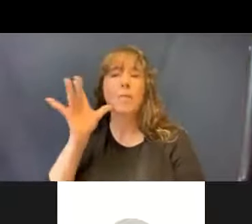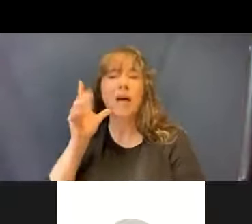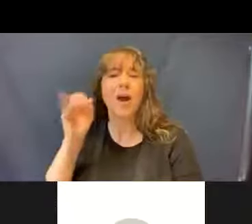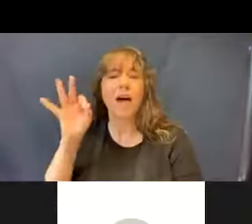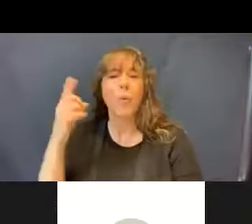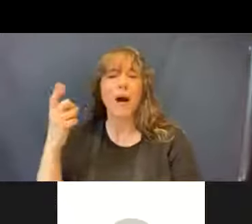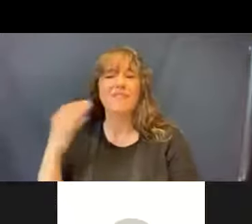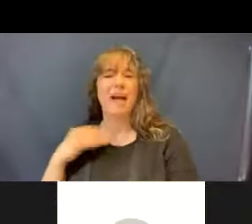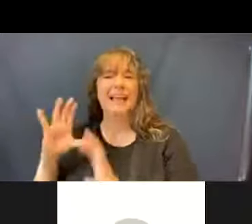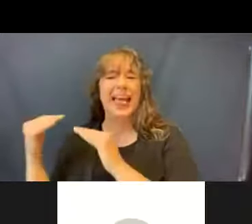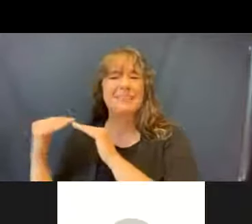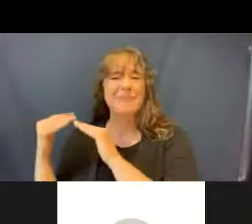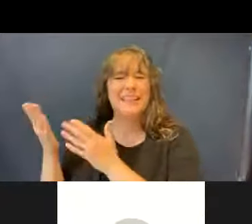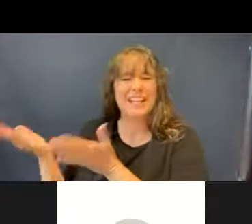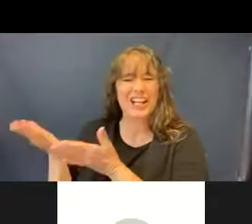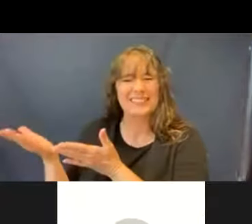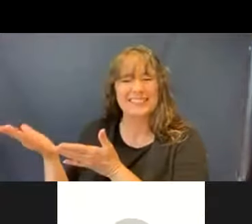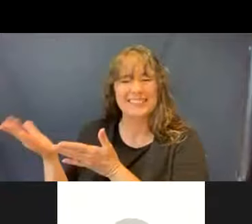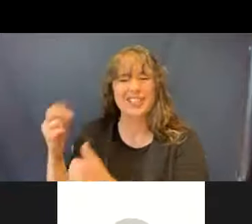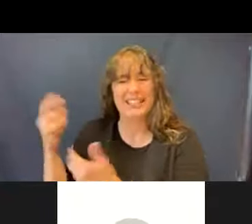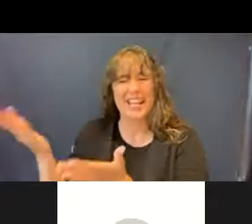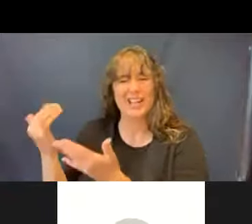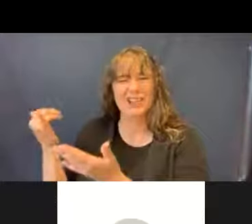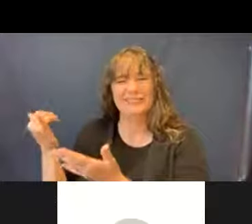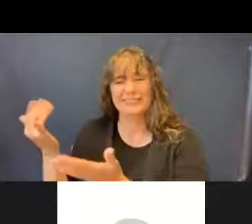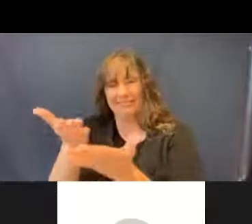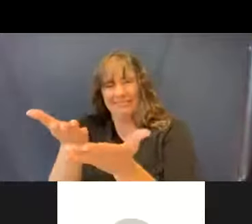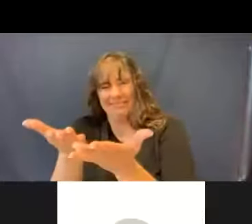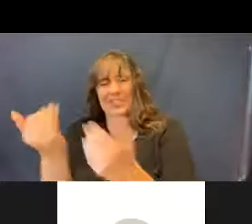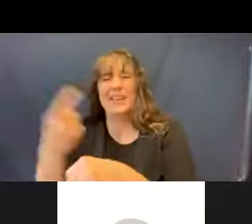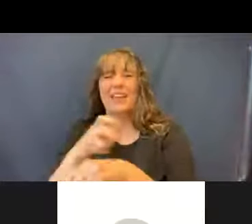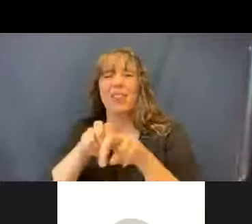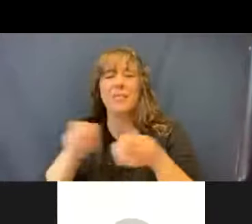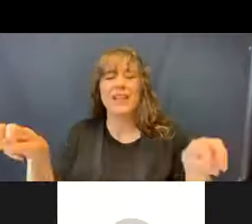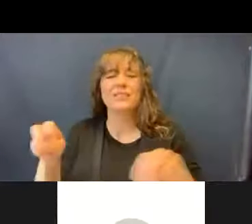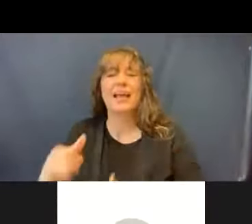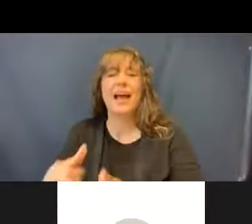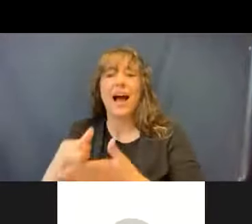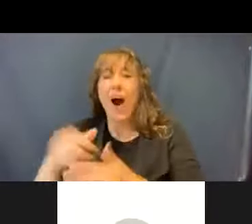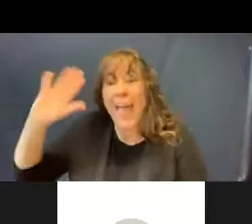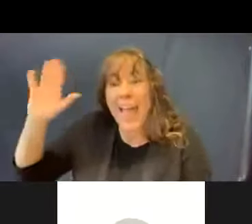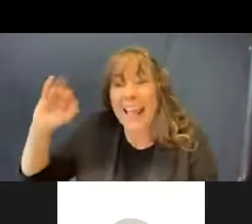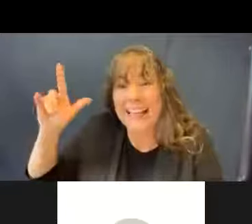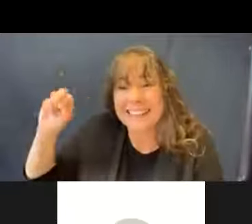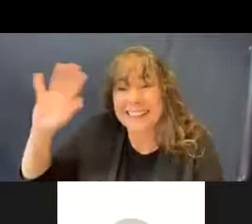so she's here today to help us provide the hey, Allison to help us provide the client